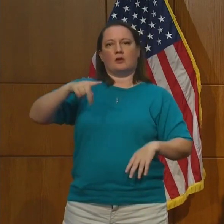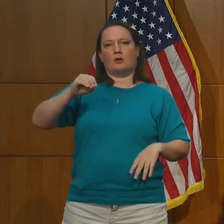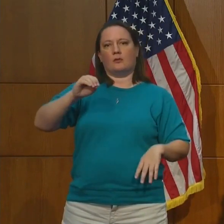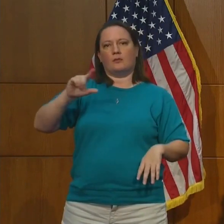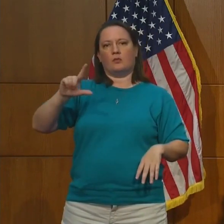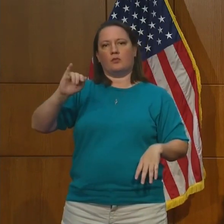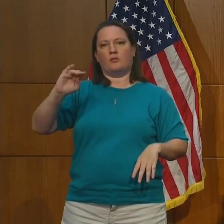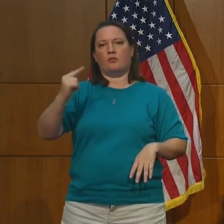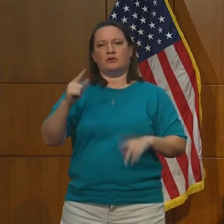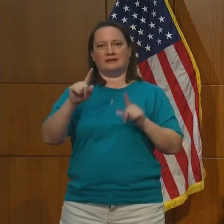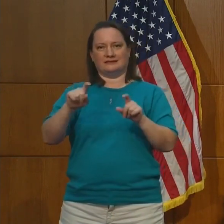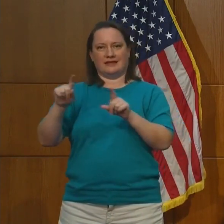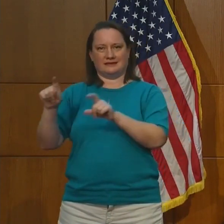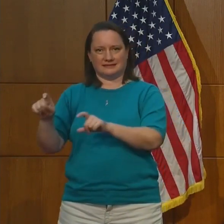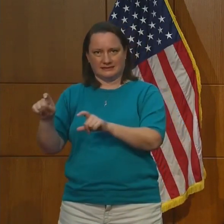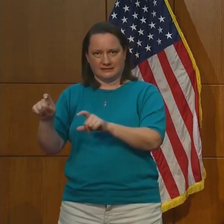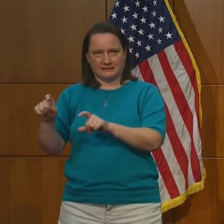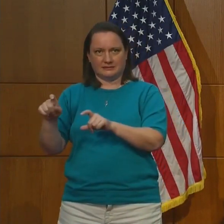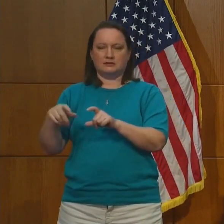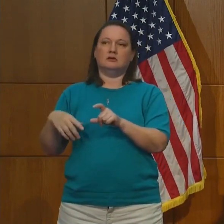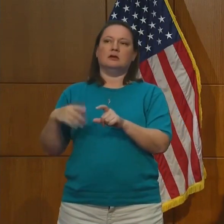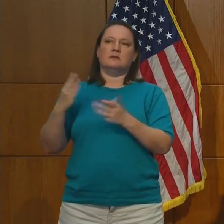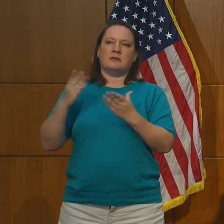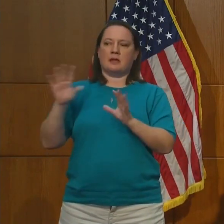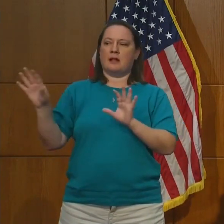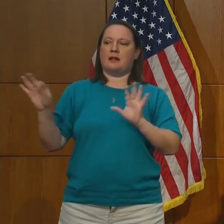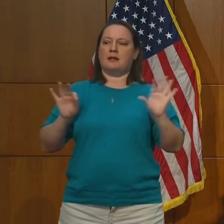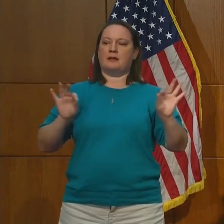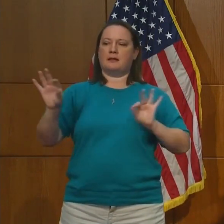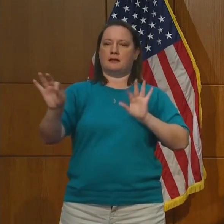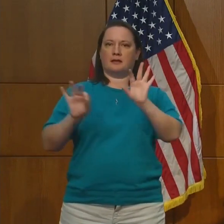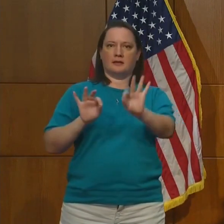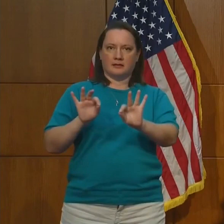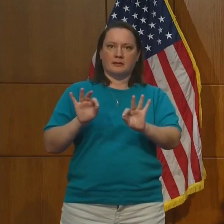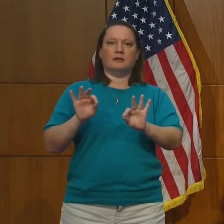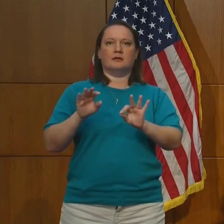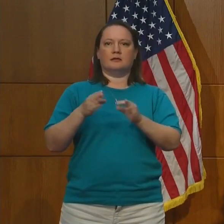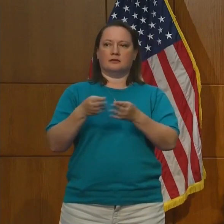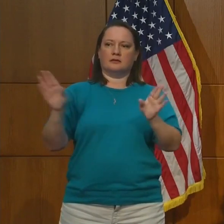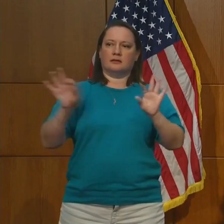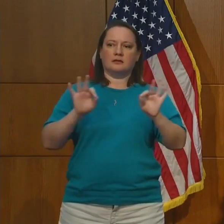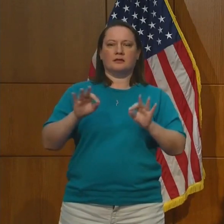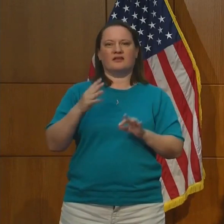WHAT WE CALL PULLING ESTIMATE- WHERE YOU MIGHT SAMPLE FIVE TEN